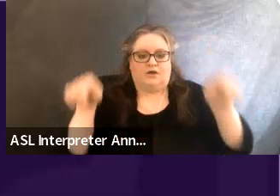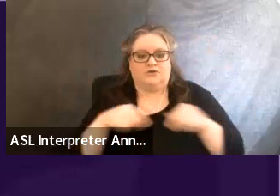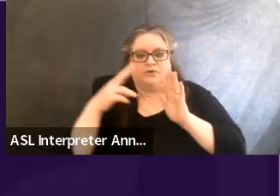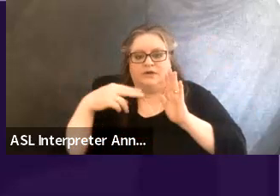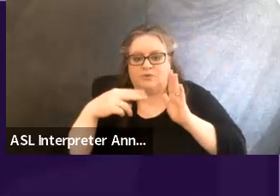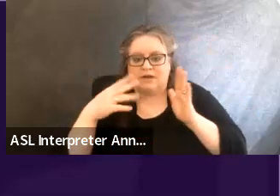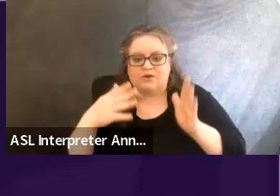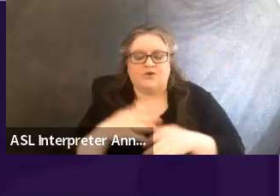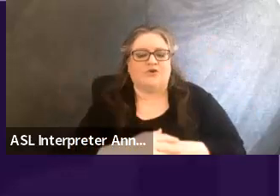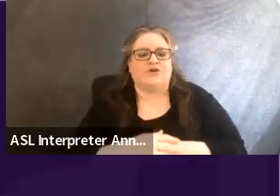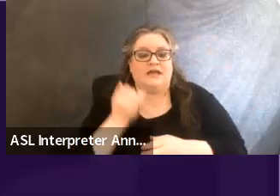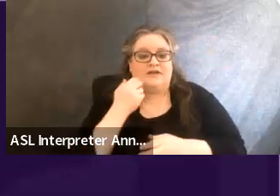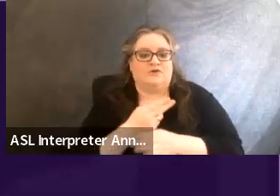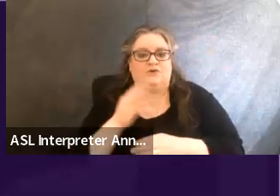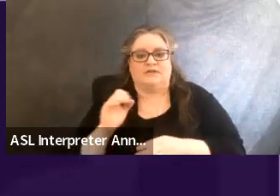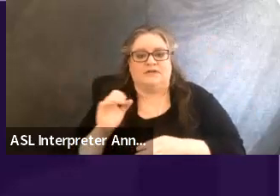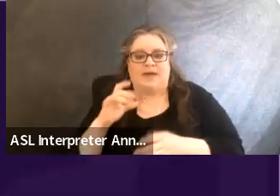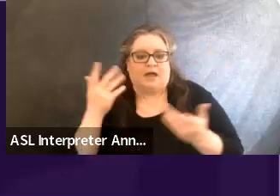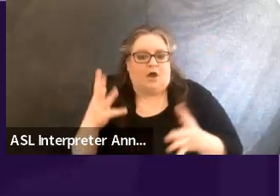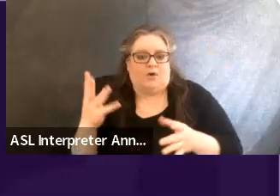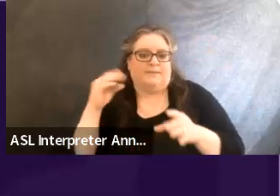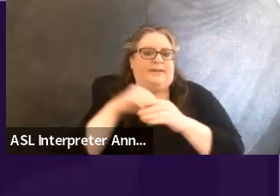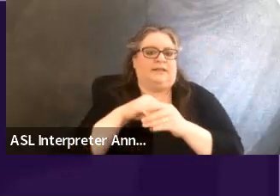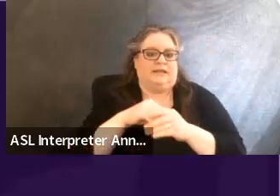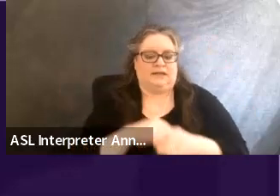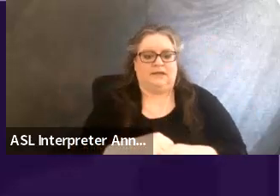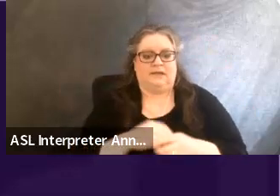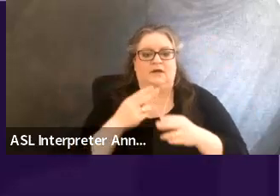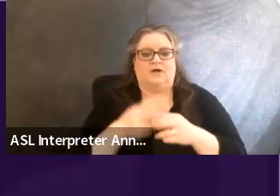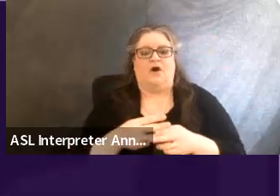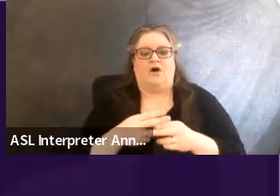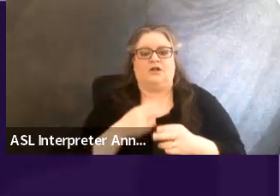If you are on a Mac, it already comes built-in. It's called voice over,